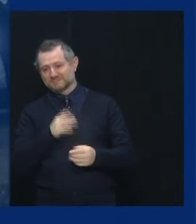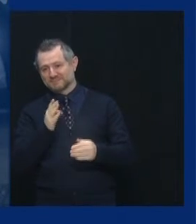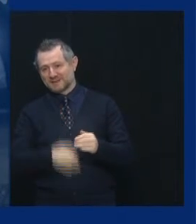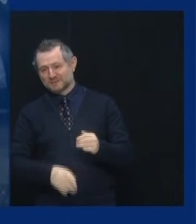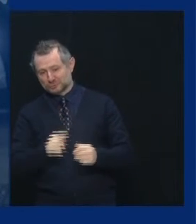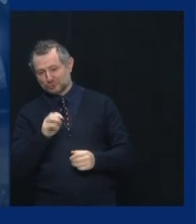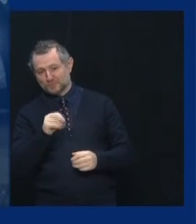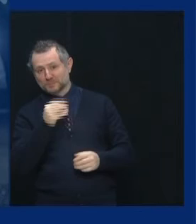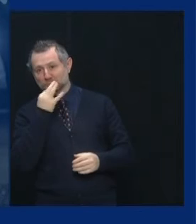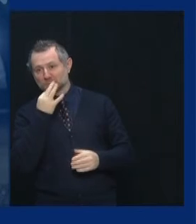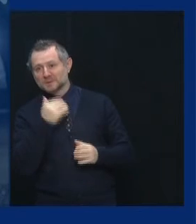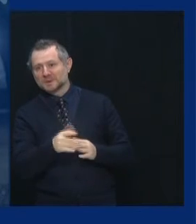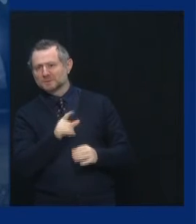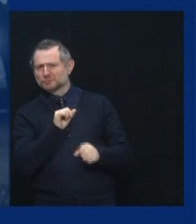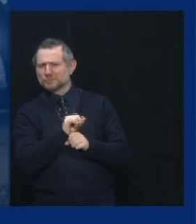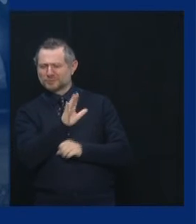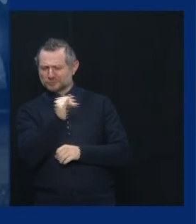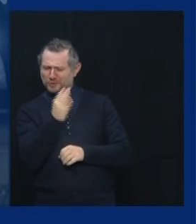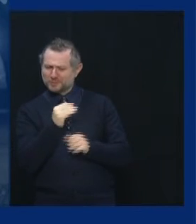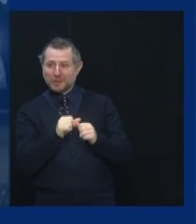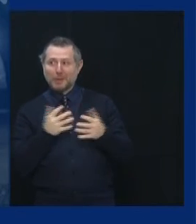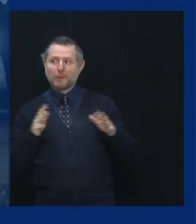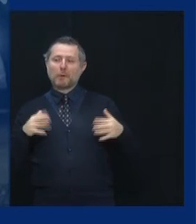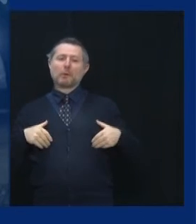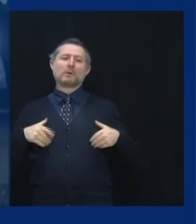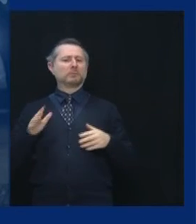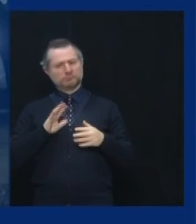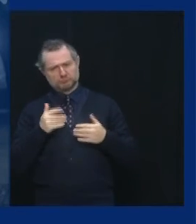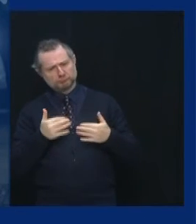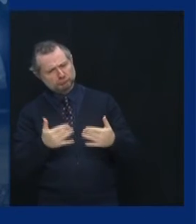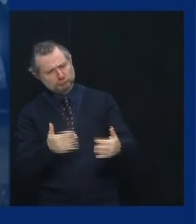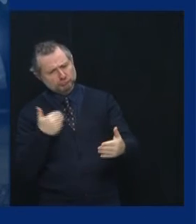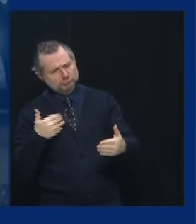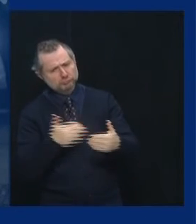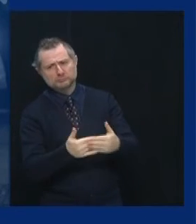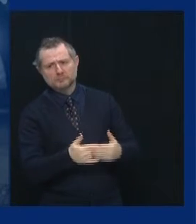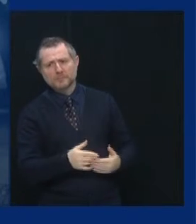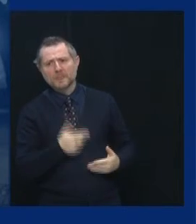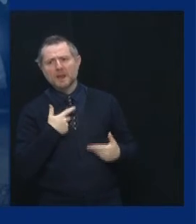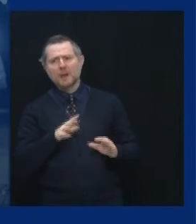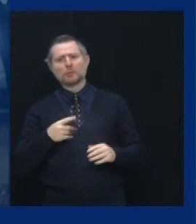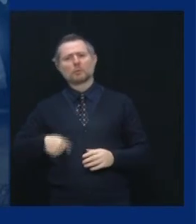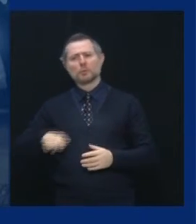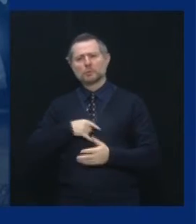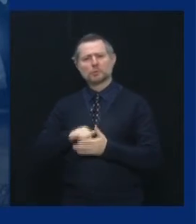UNTIL THEY ARE NOT IN OFFICE AND